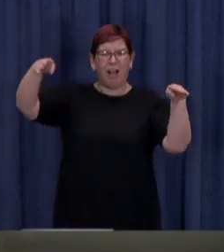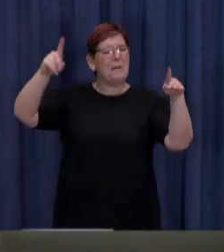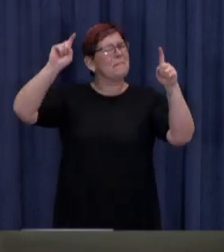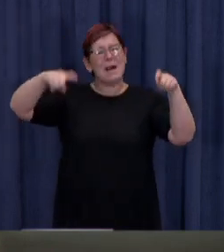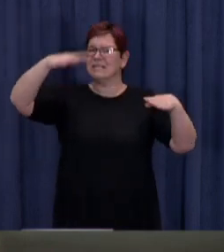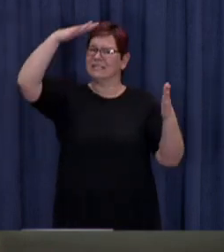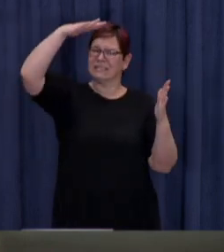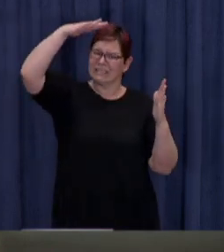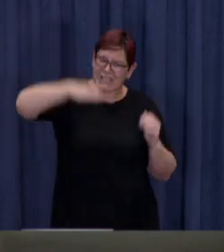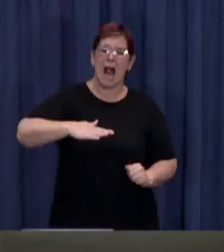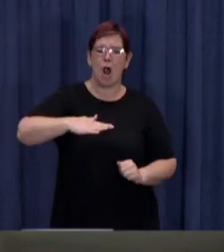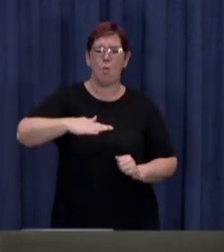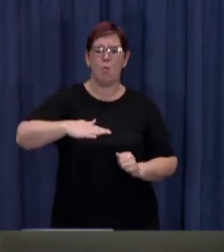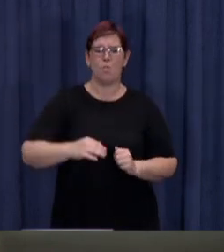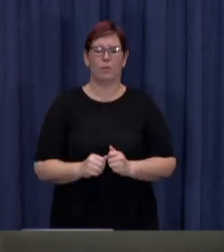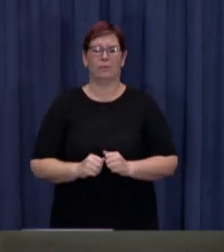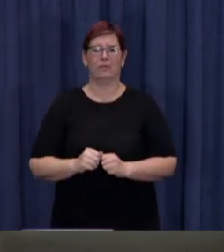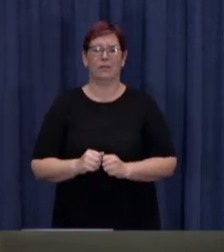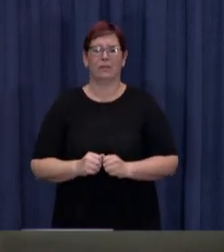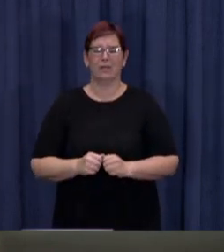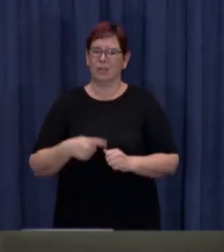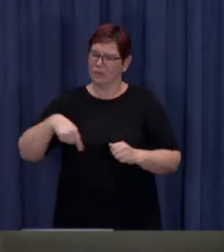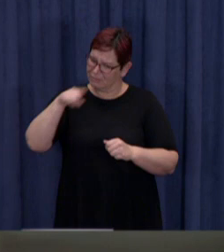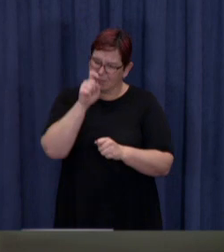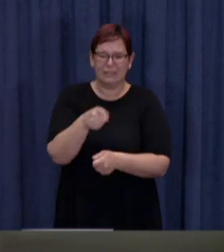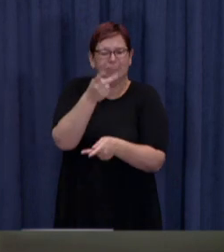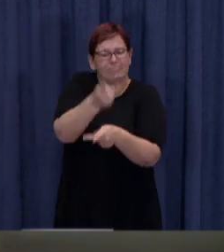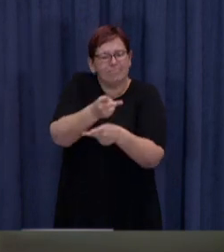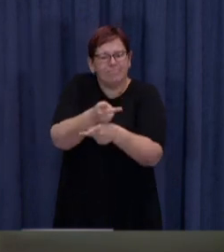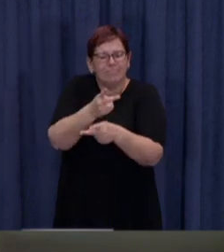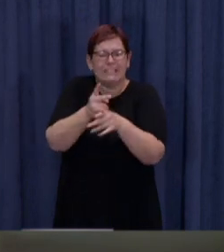this is an incredibly tough time for Toronto residents and indeed for people